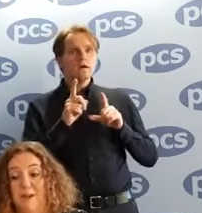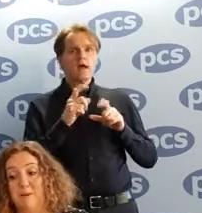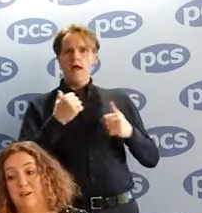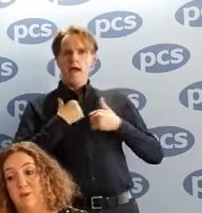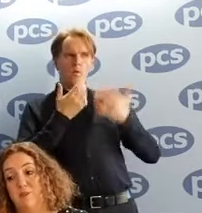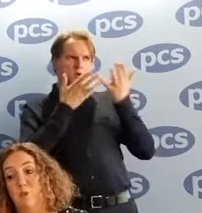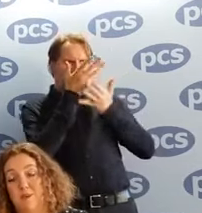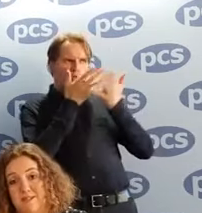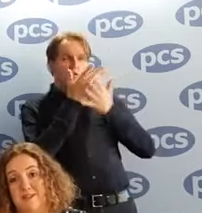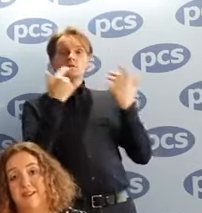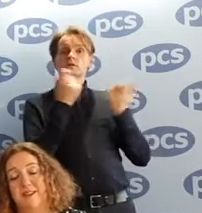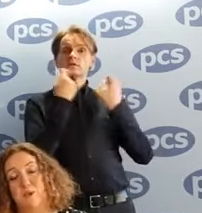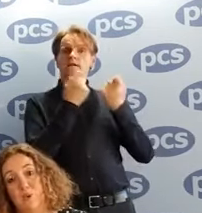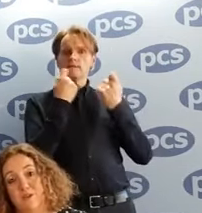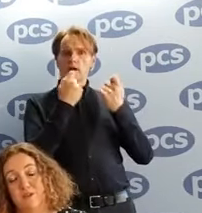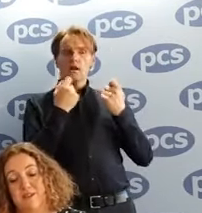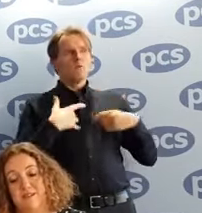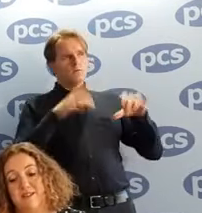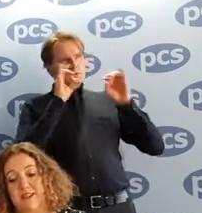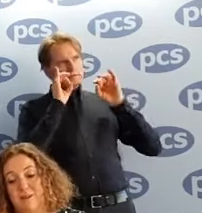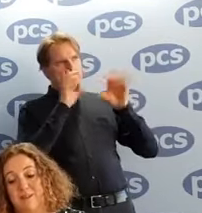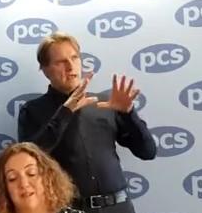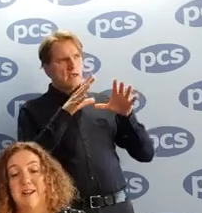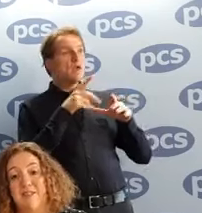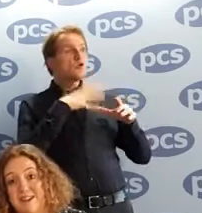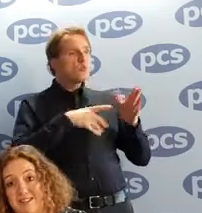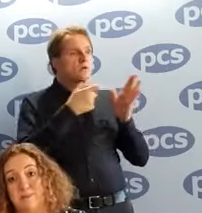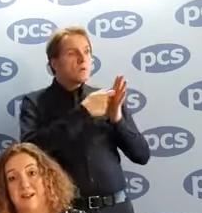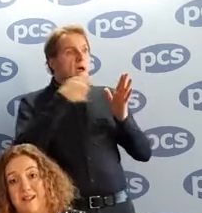because we've always said that in order to extend the hours there needs to be a